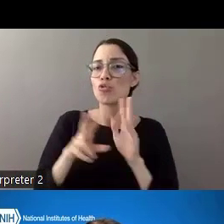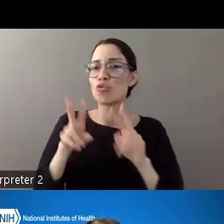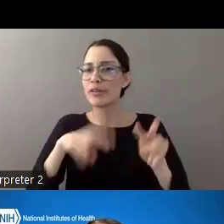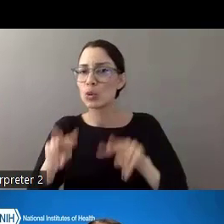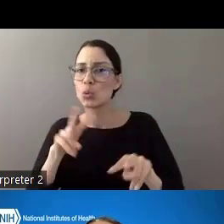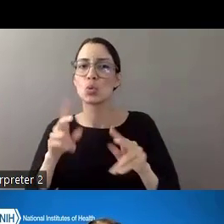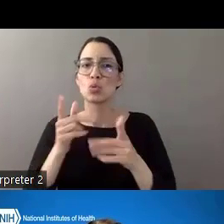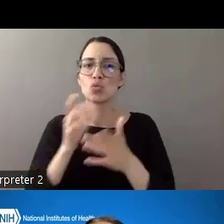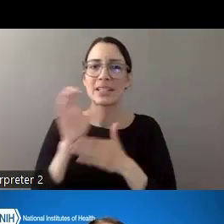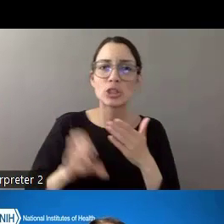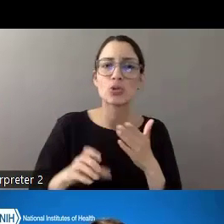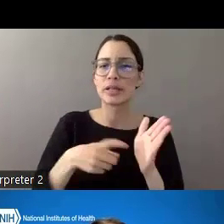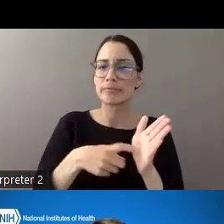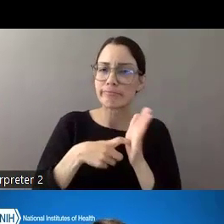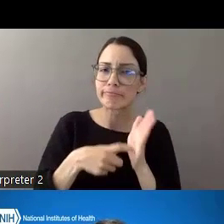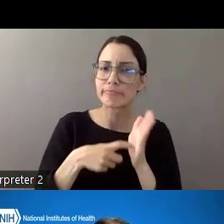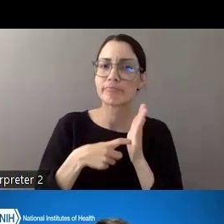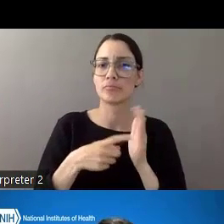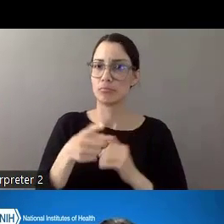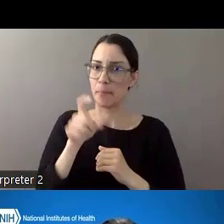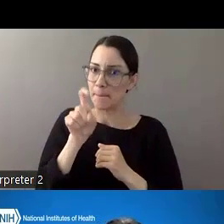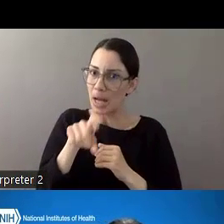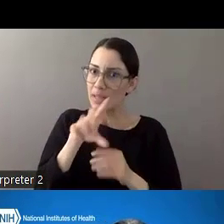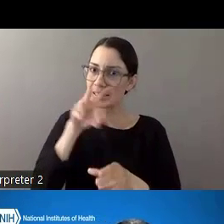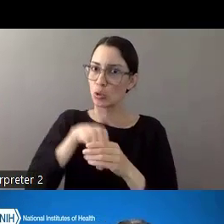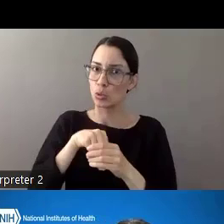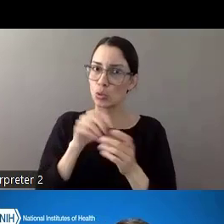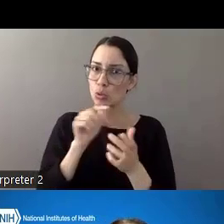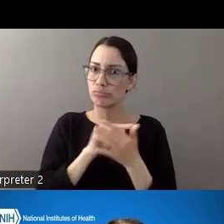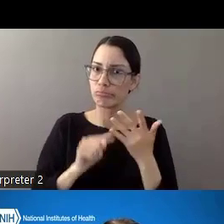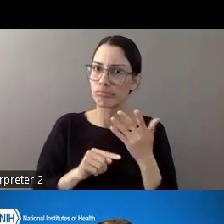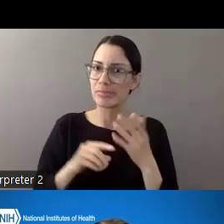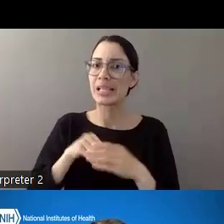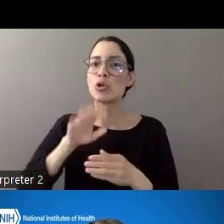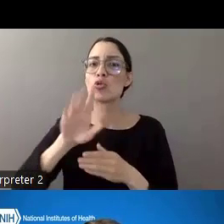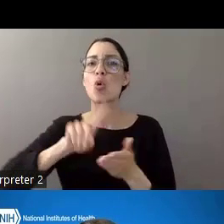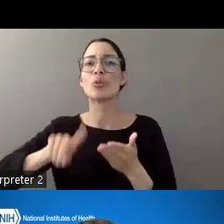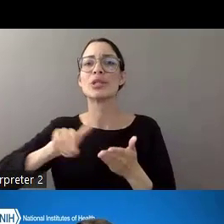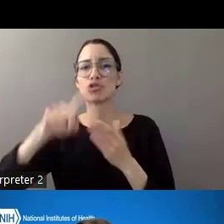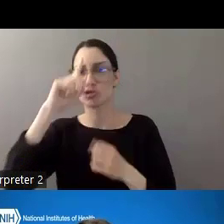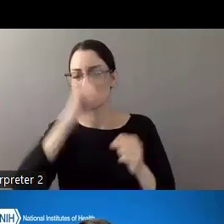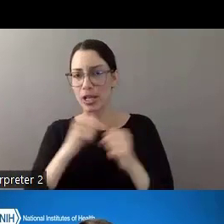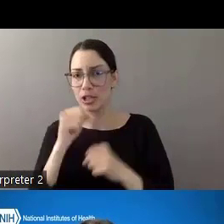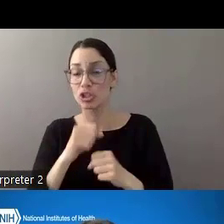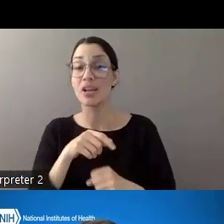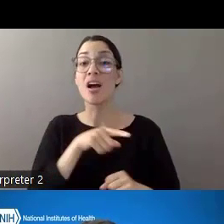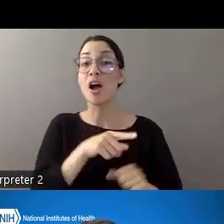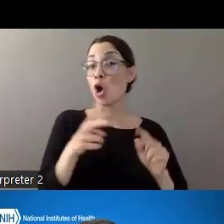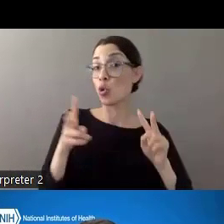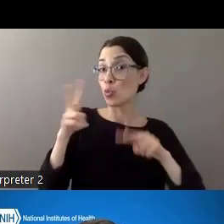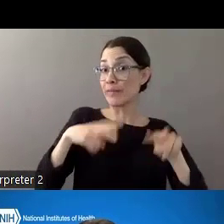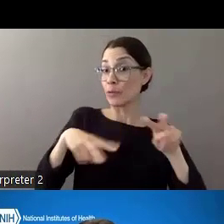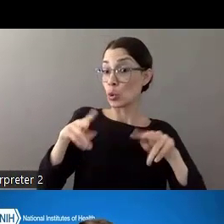You really need to address those in your research strategy. Those are what the reviewers are specifically asked to comment on.